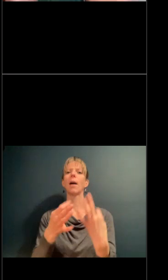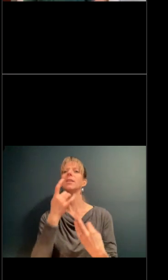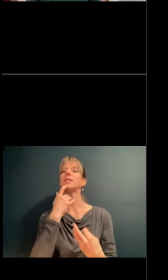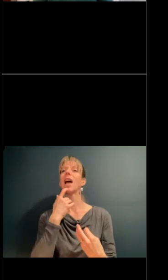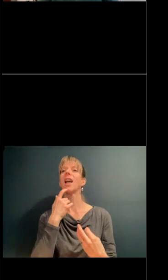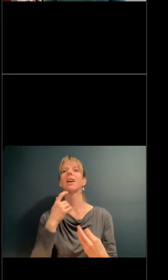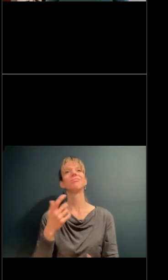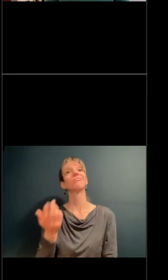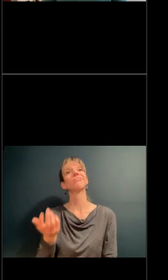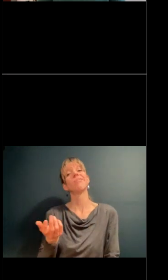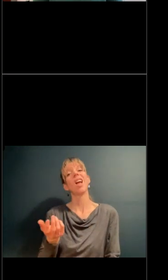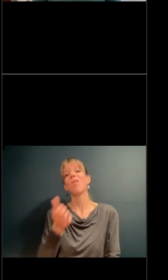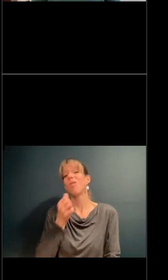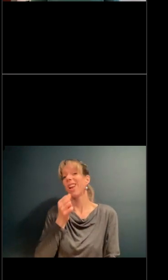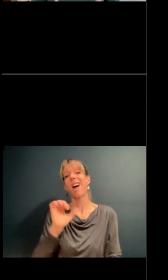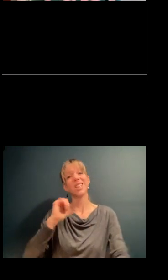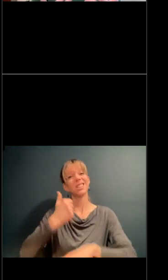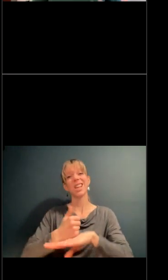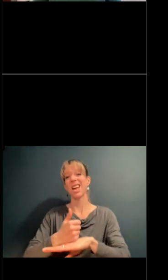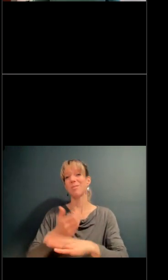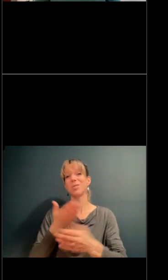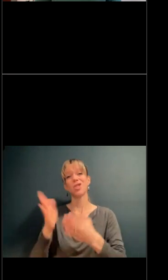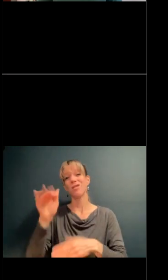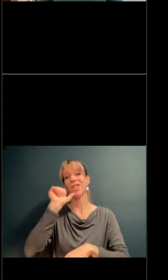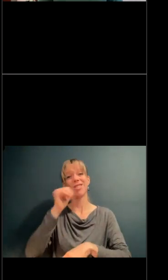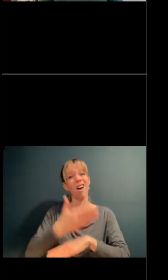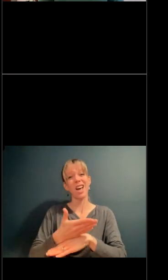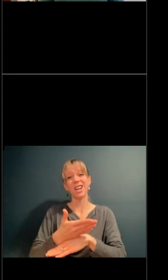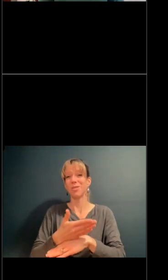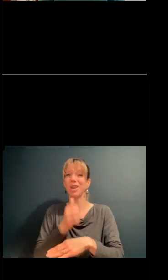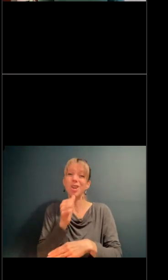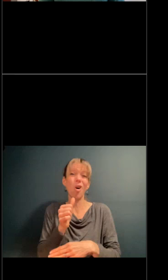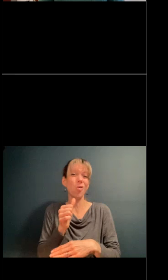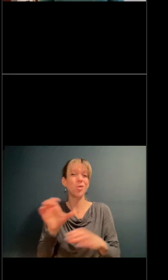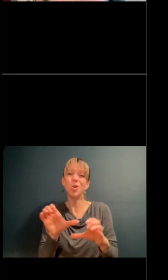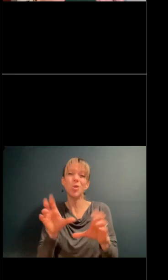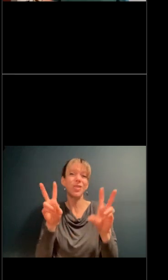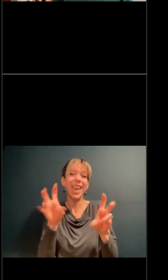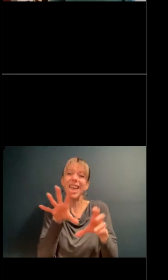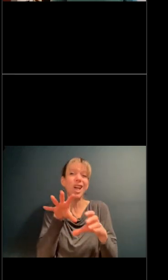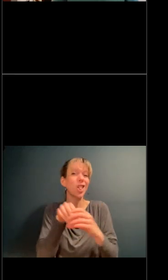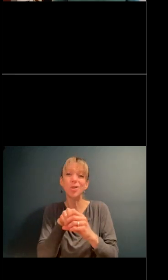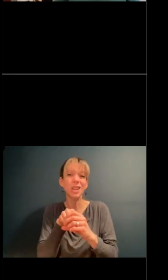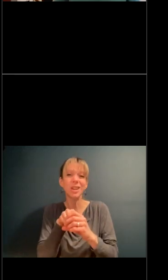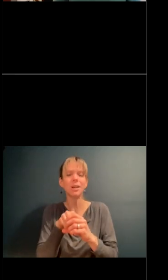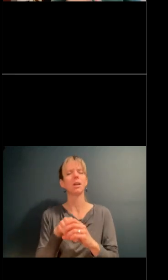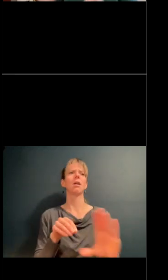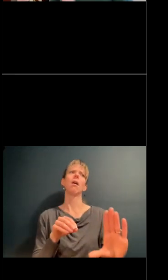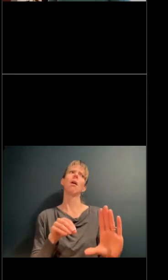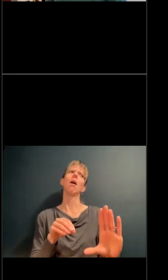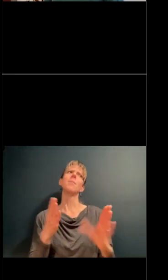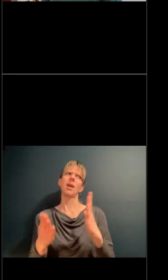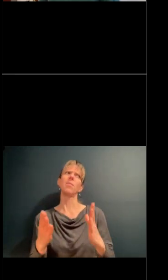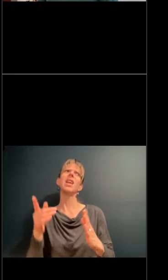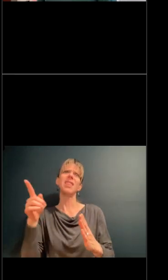equipped to serve your daughter. We don't really do inclusion here. Perhaps you'd feel more comfortable somewhere that has a special program for her.